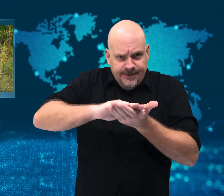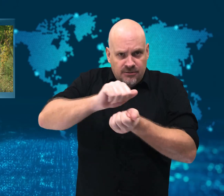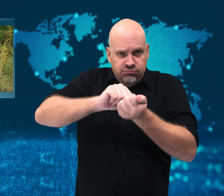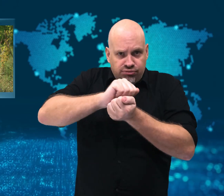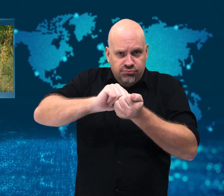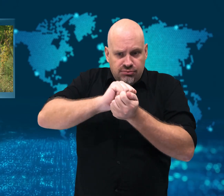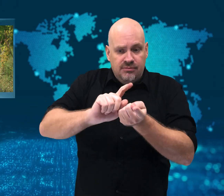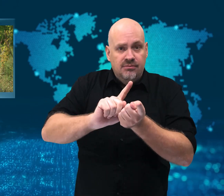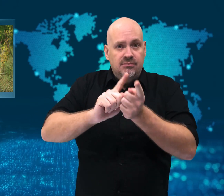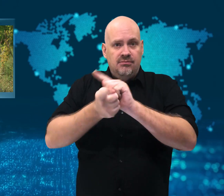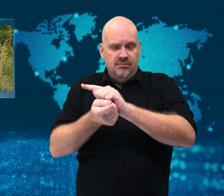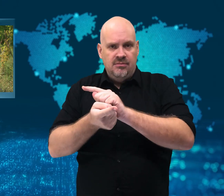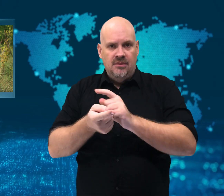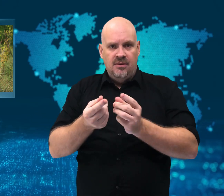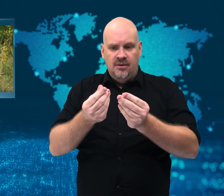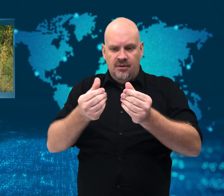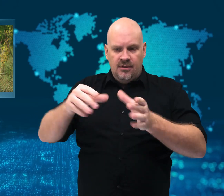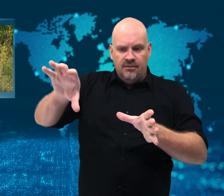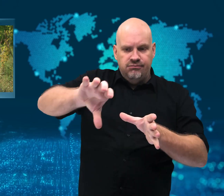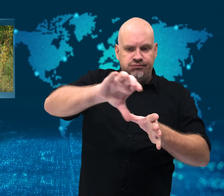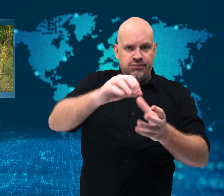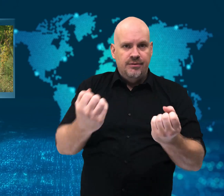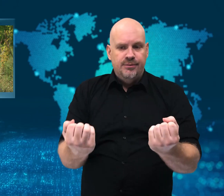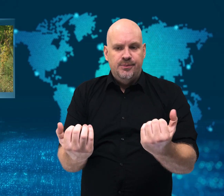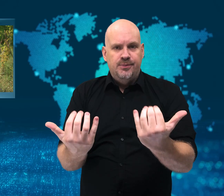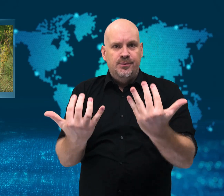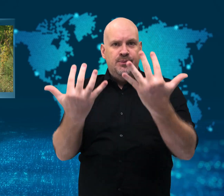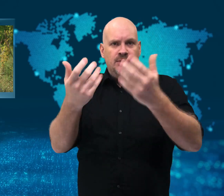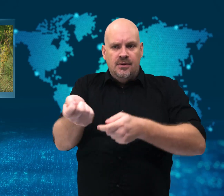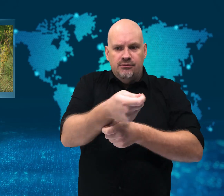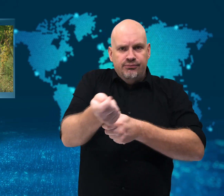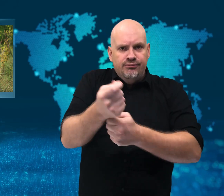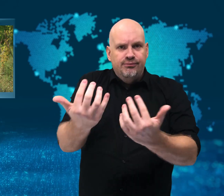human poo into fertilizer.